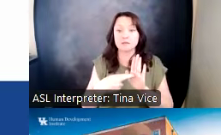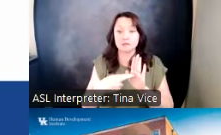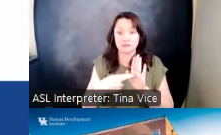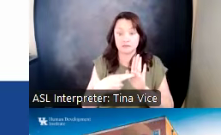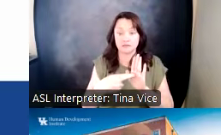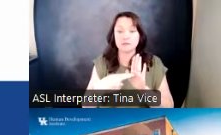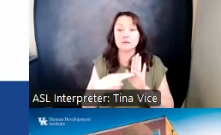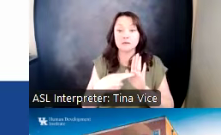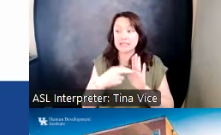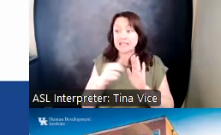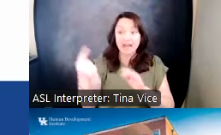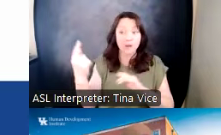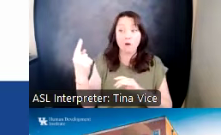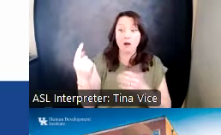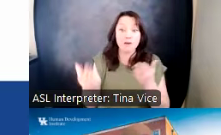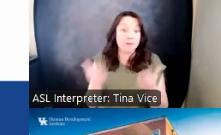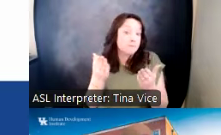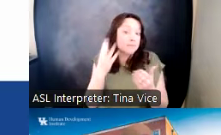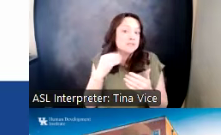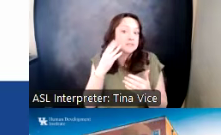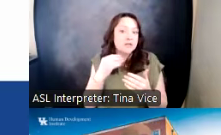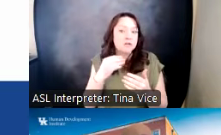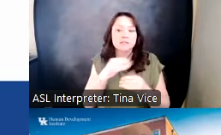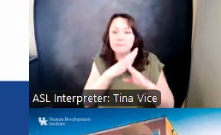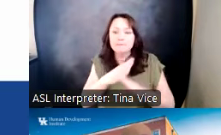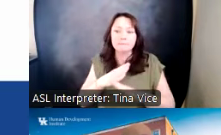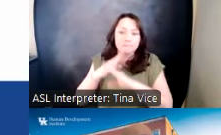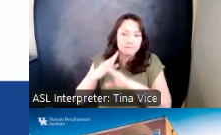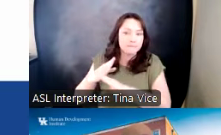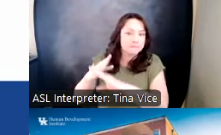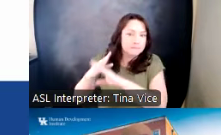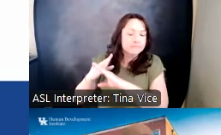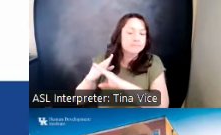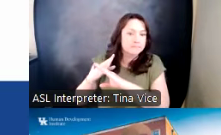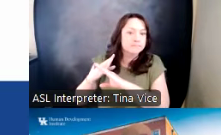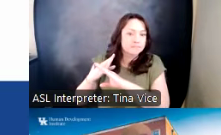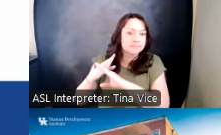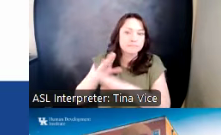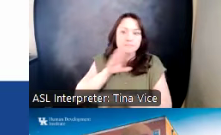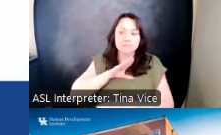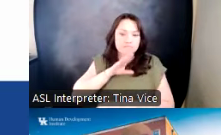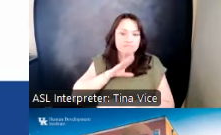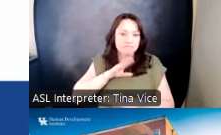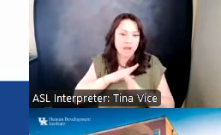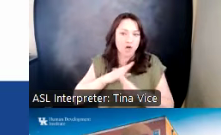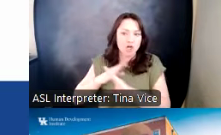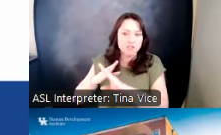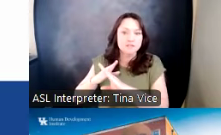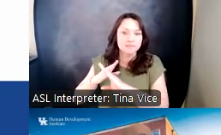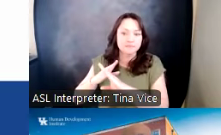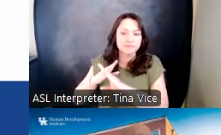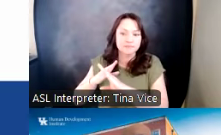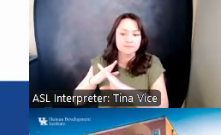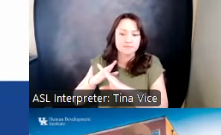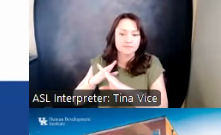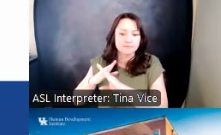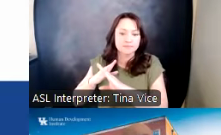anyone who might experience barriers